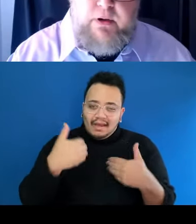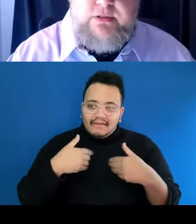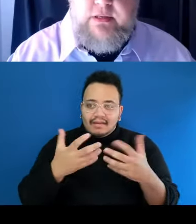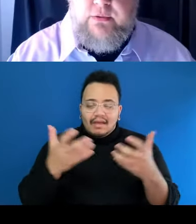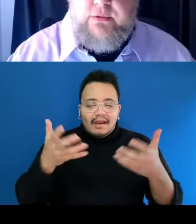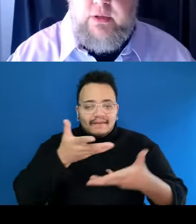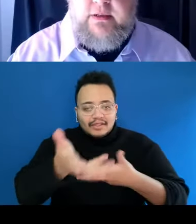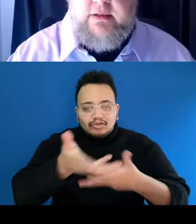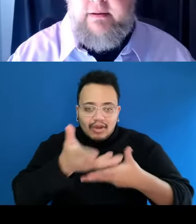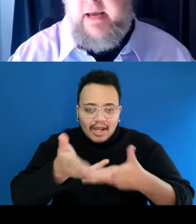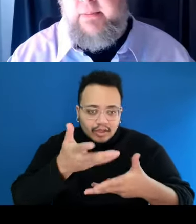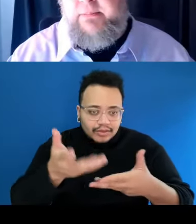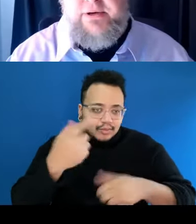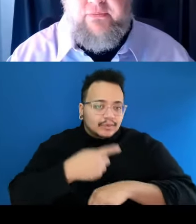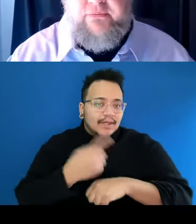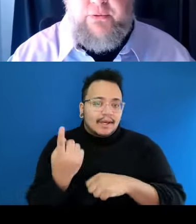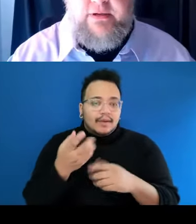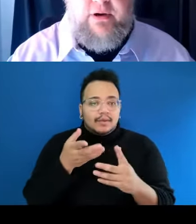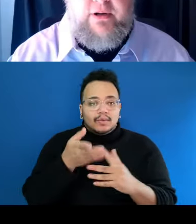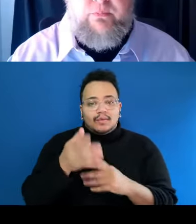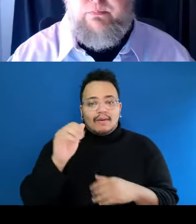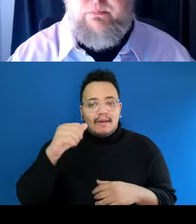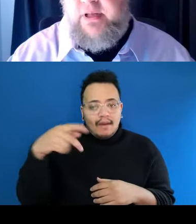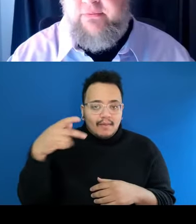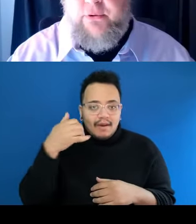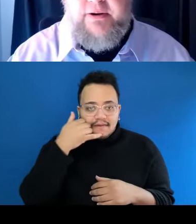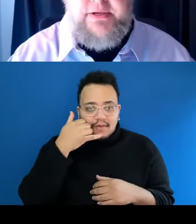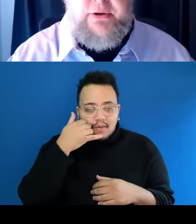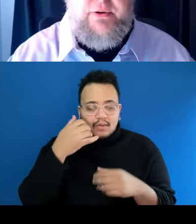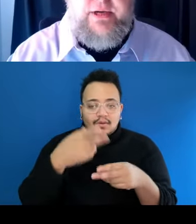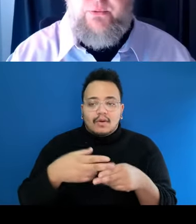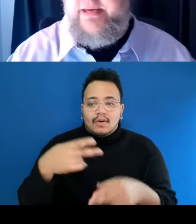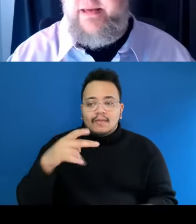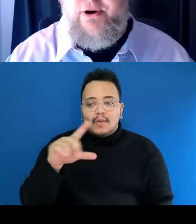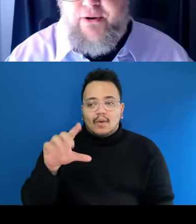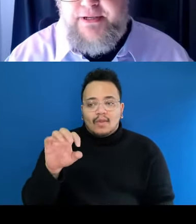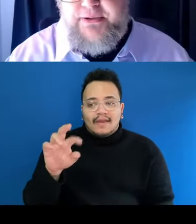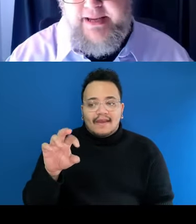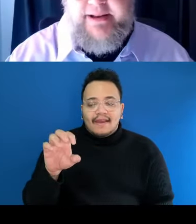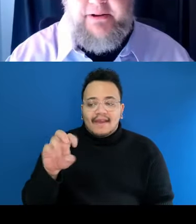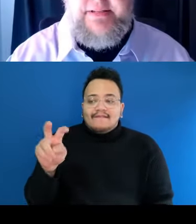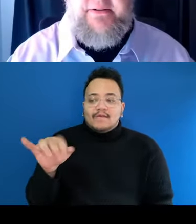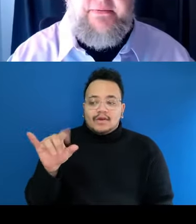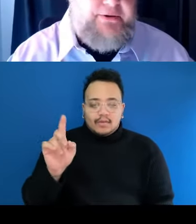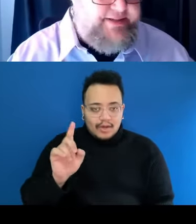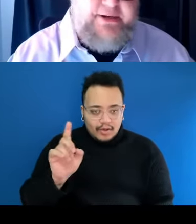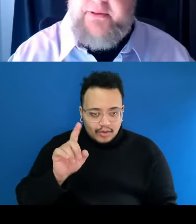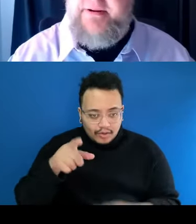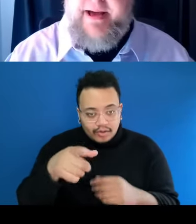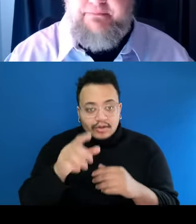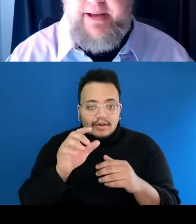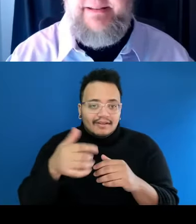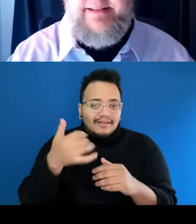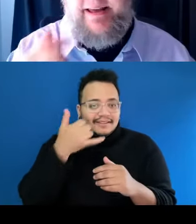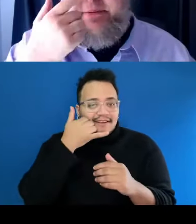mostly through an app on your phone called Poll Everywhere. So, we encourage you to get out your cell phone, so they're not banned today.